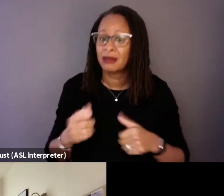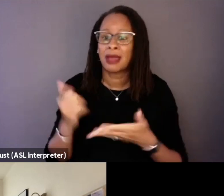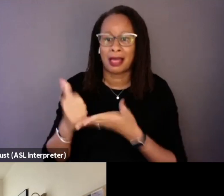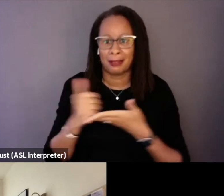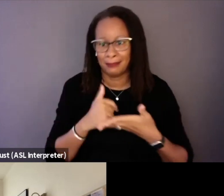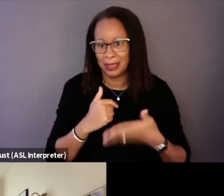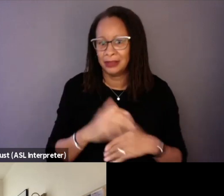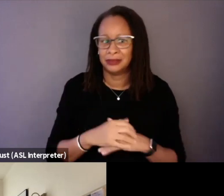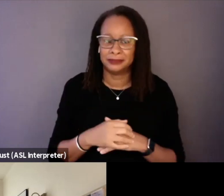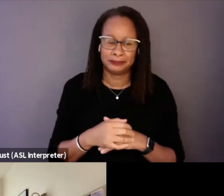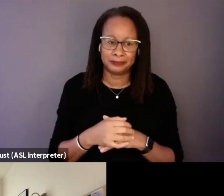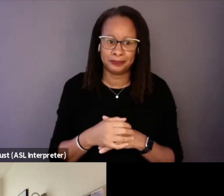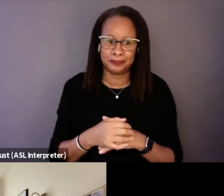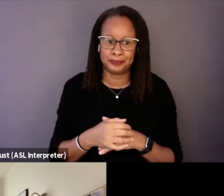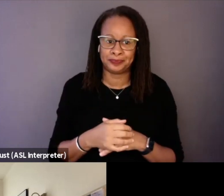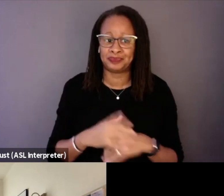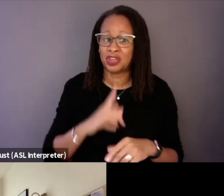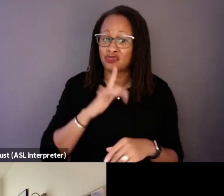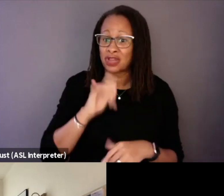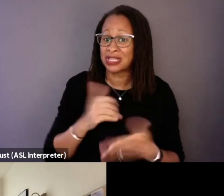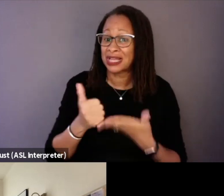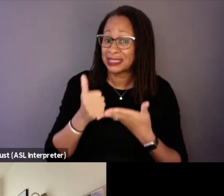that that really helped me through this process.